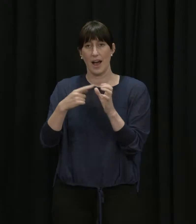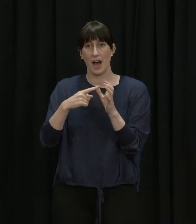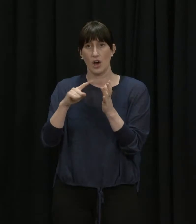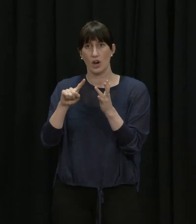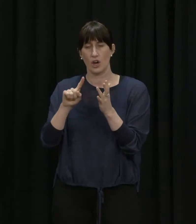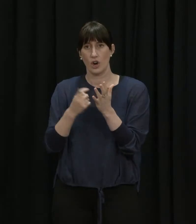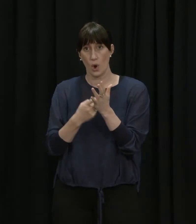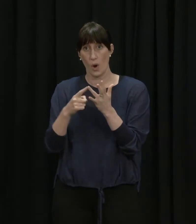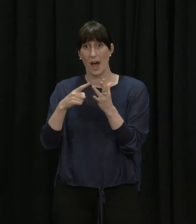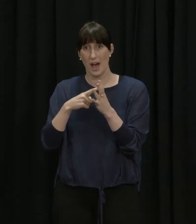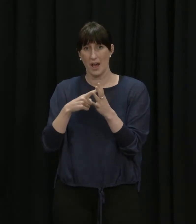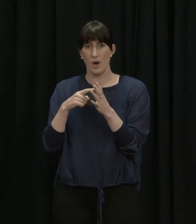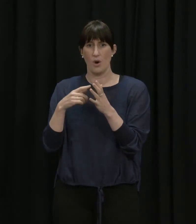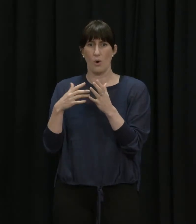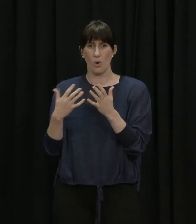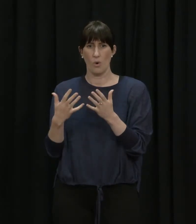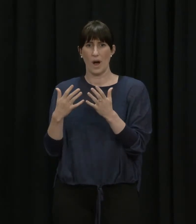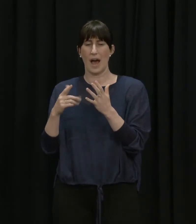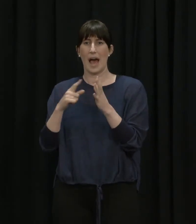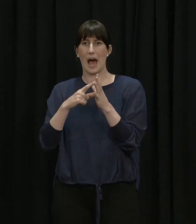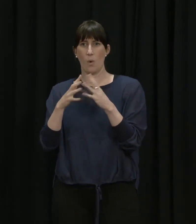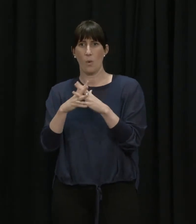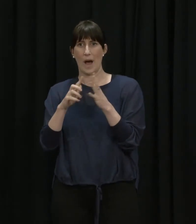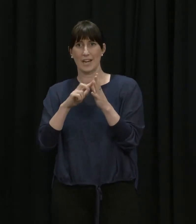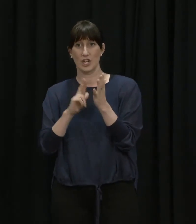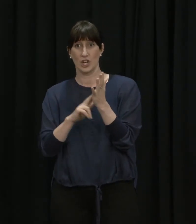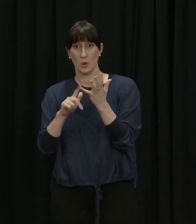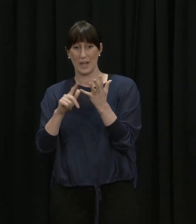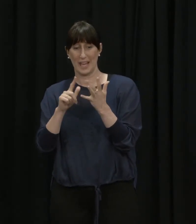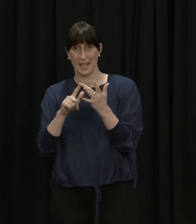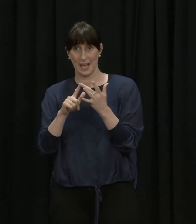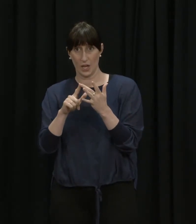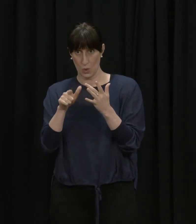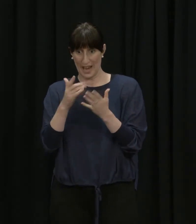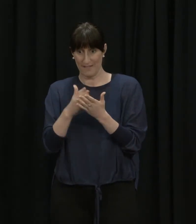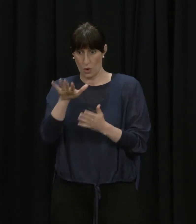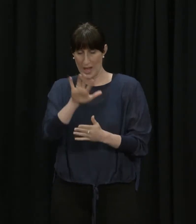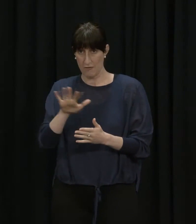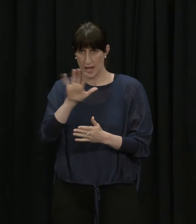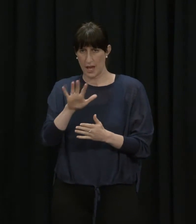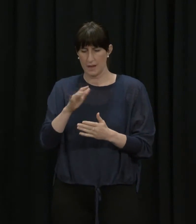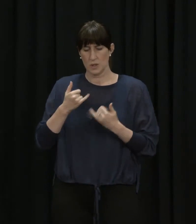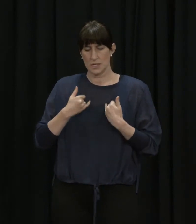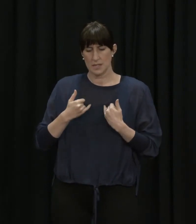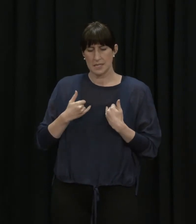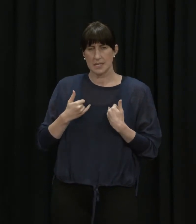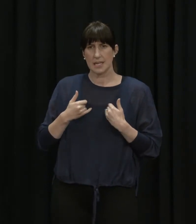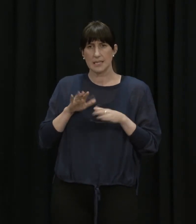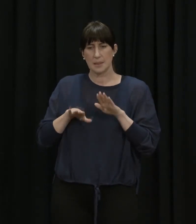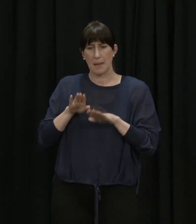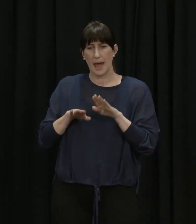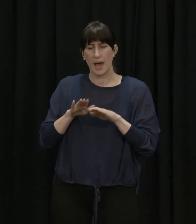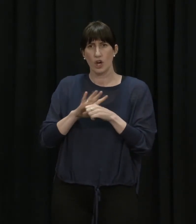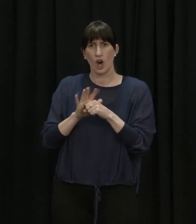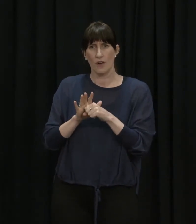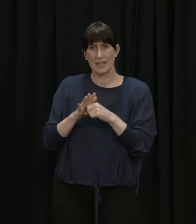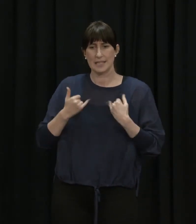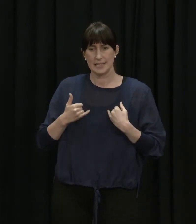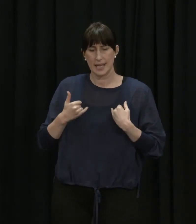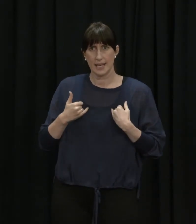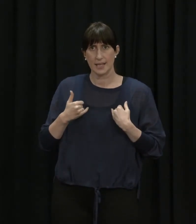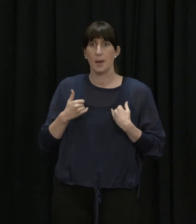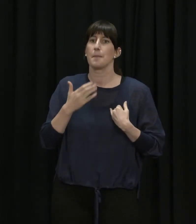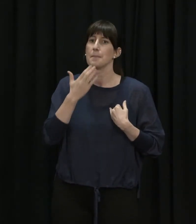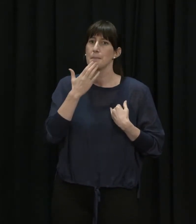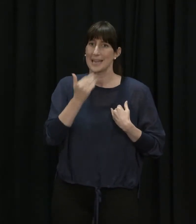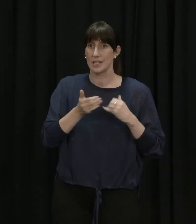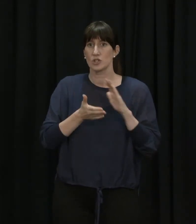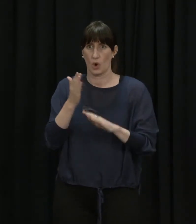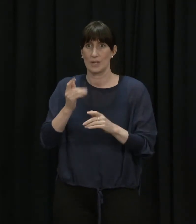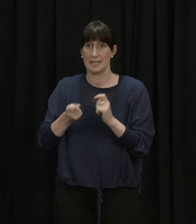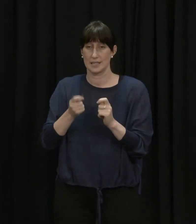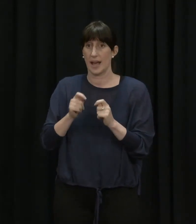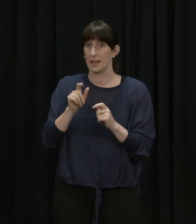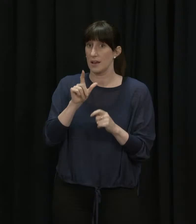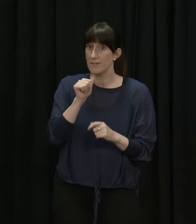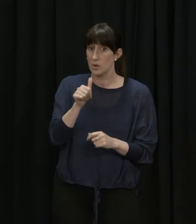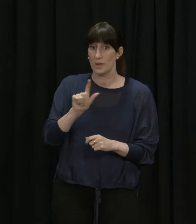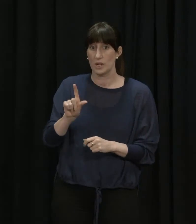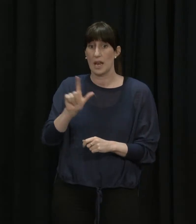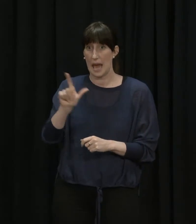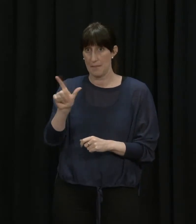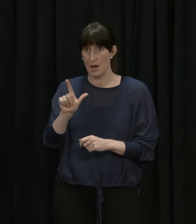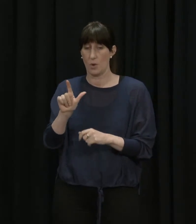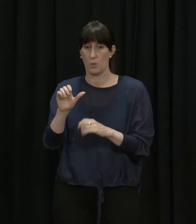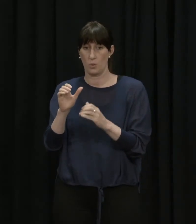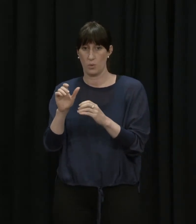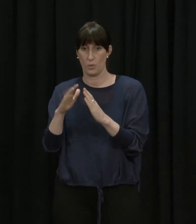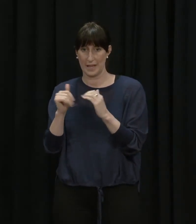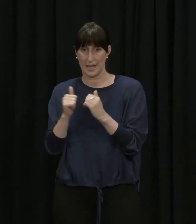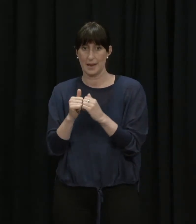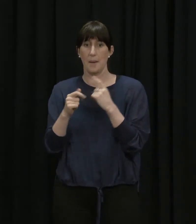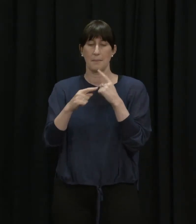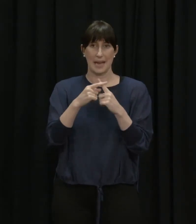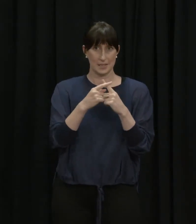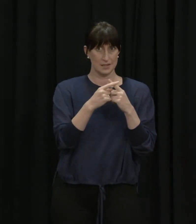A particular note, if you live